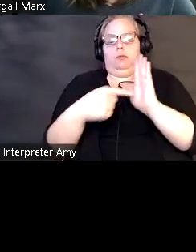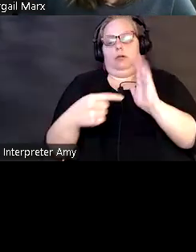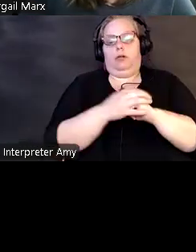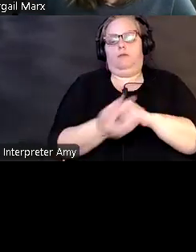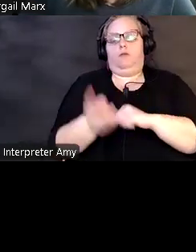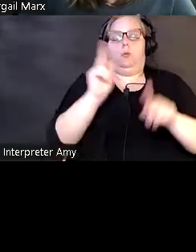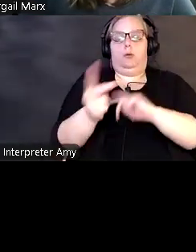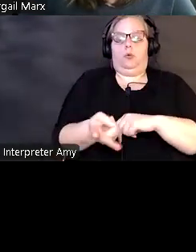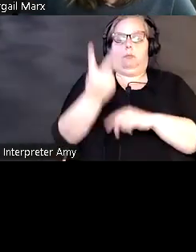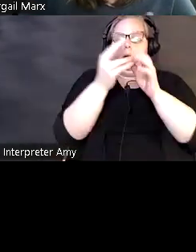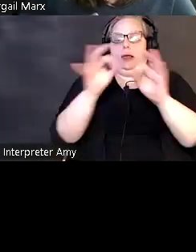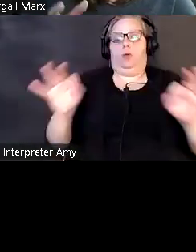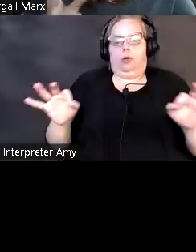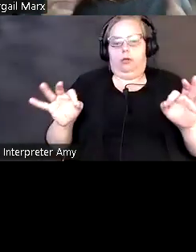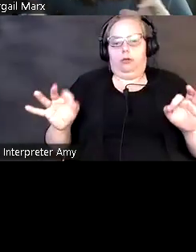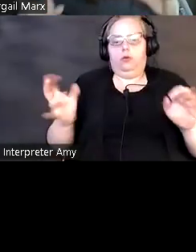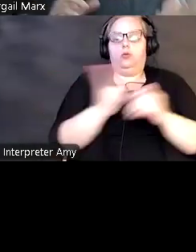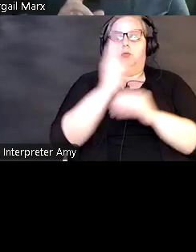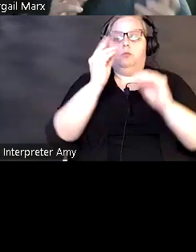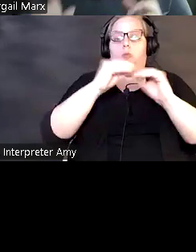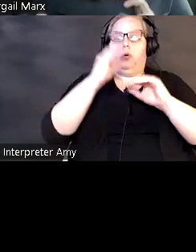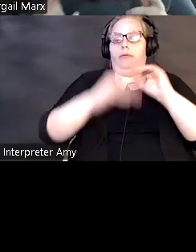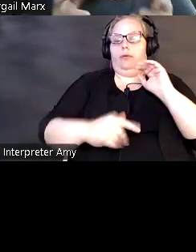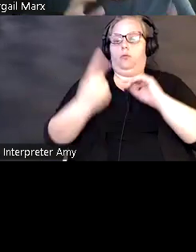and using more than one language, switching between those languages